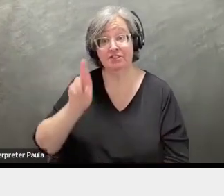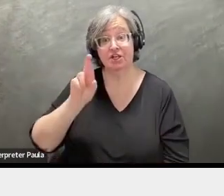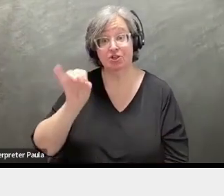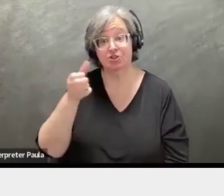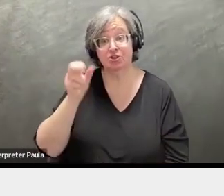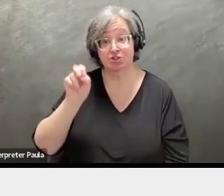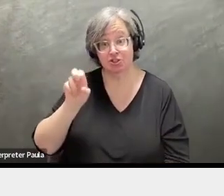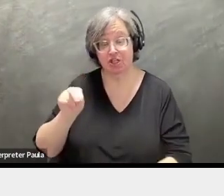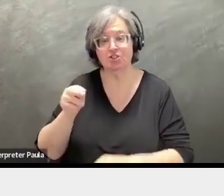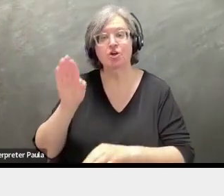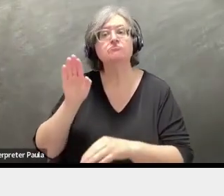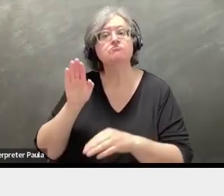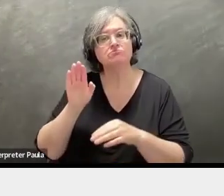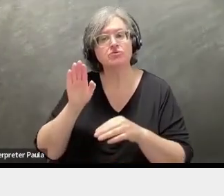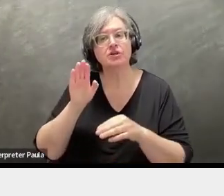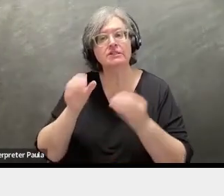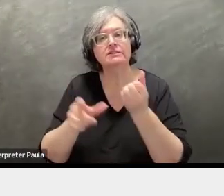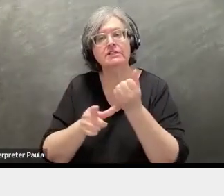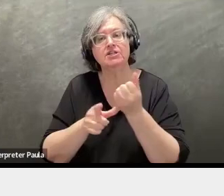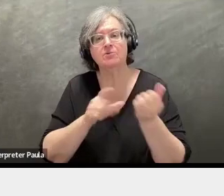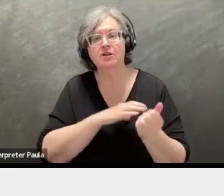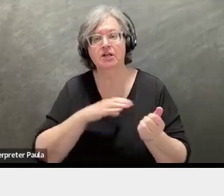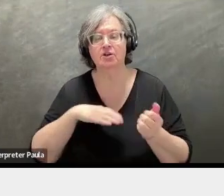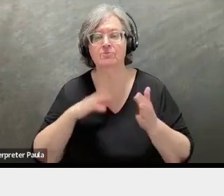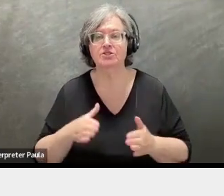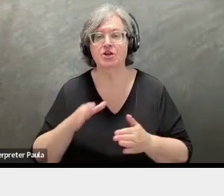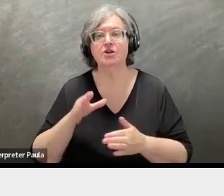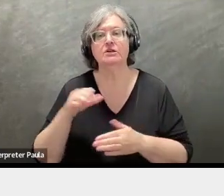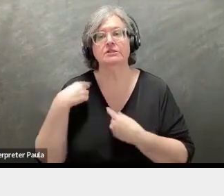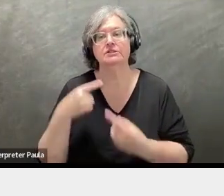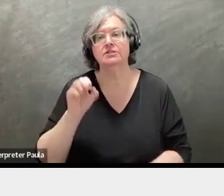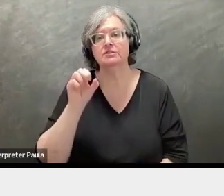Commissioner since September 2019 with a focus on improving